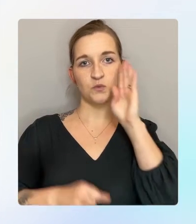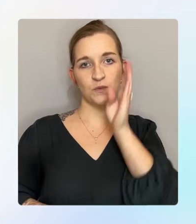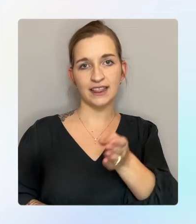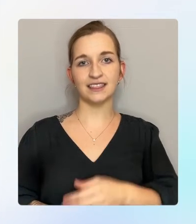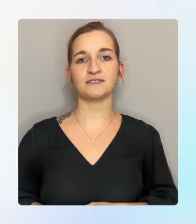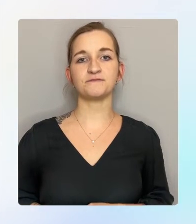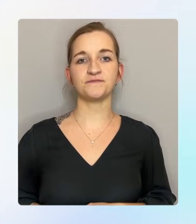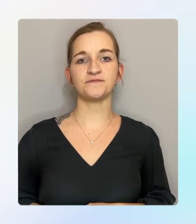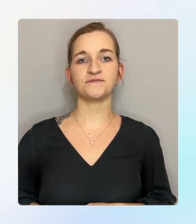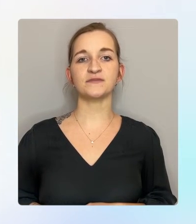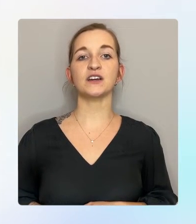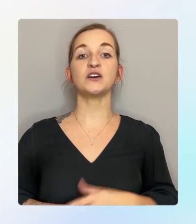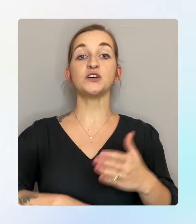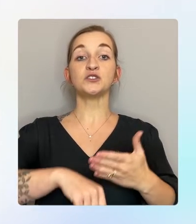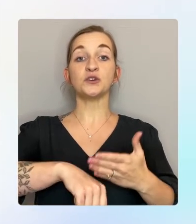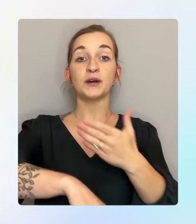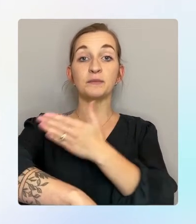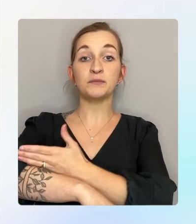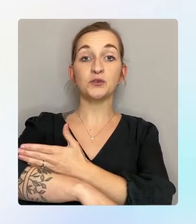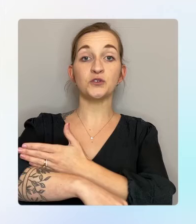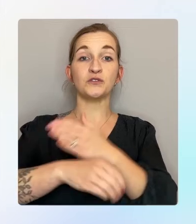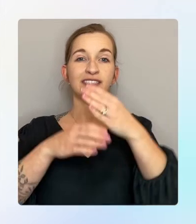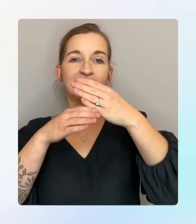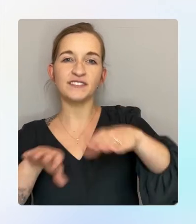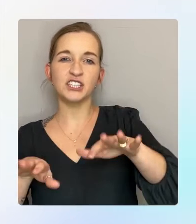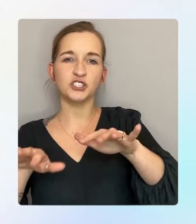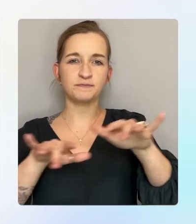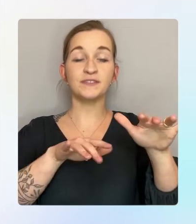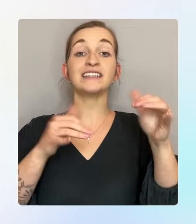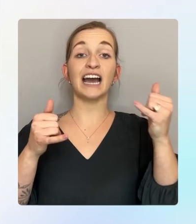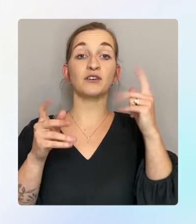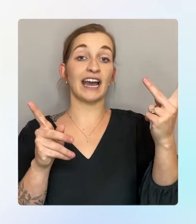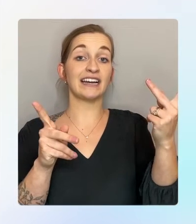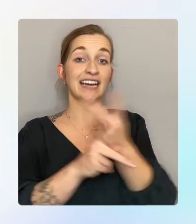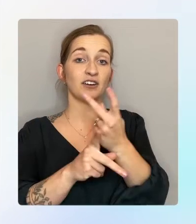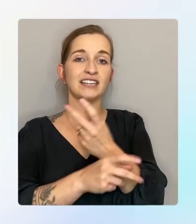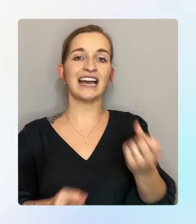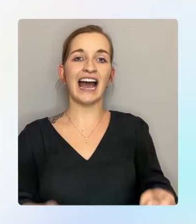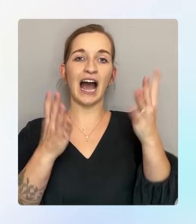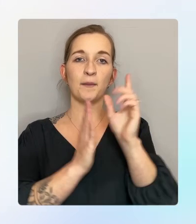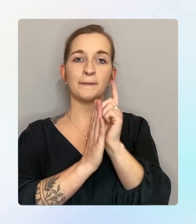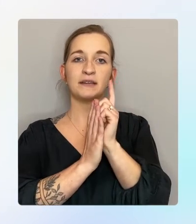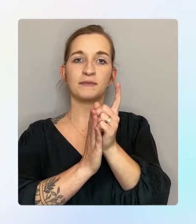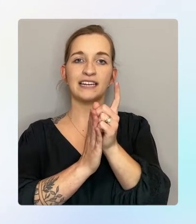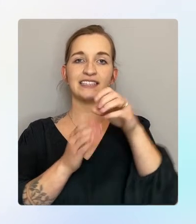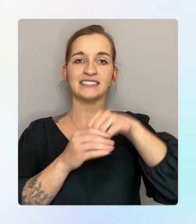With improved division and modular patch asset completed, we can use it to calculate how many minutes are contained